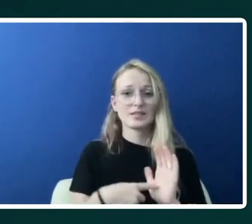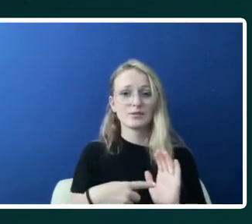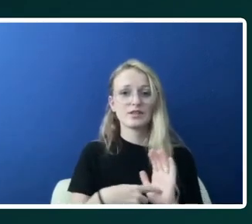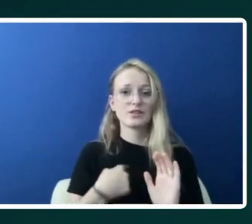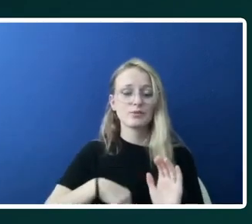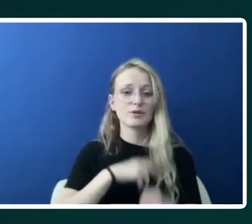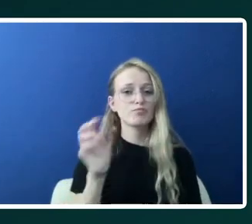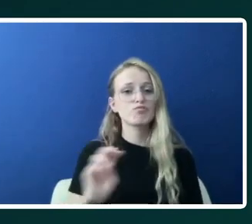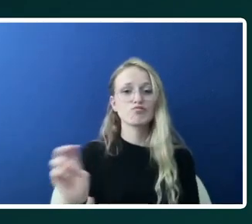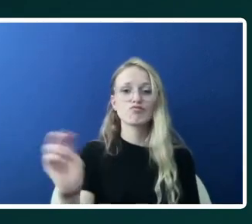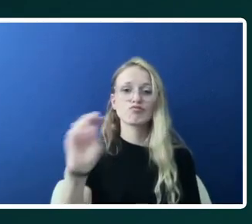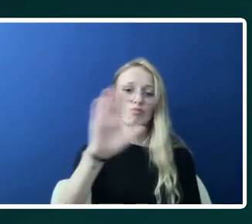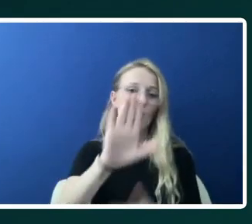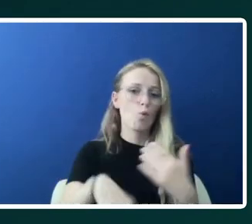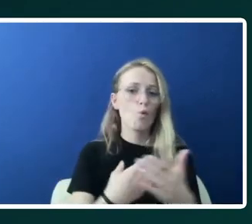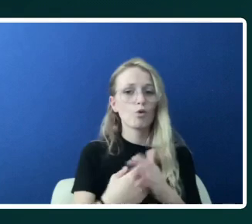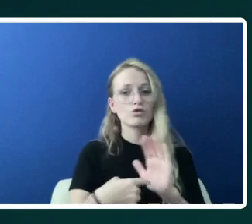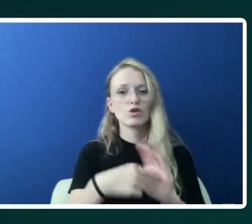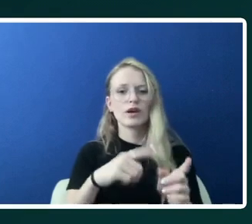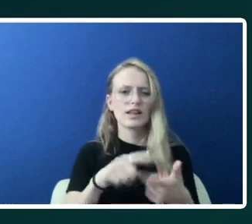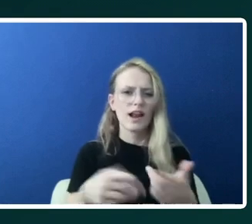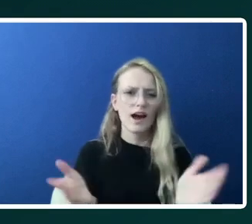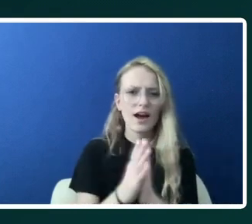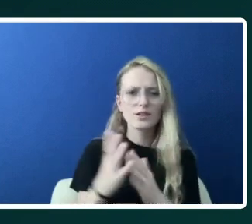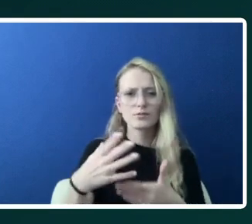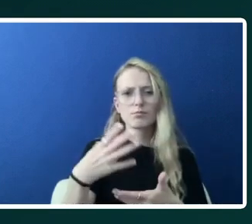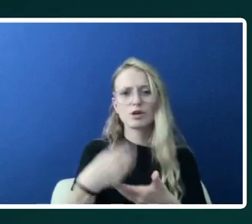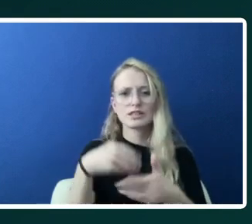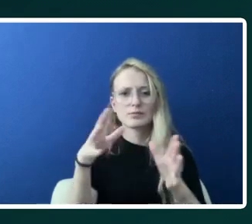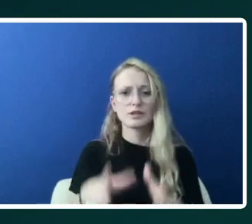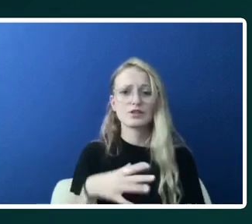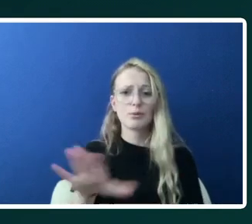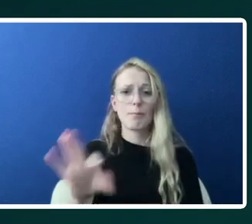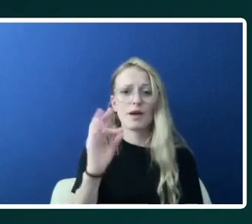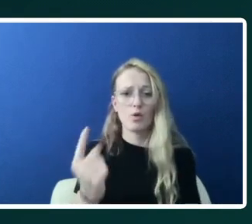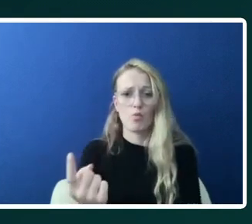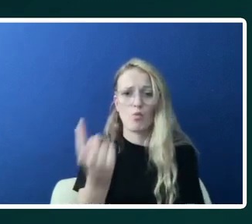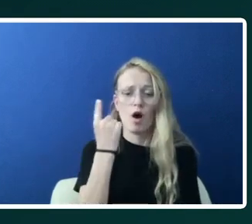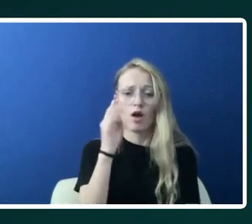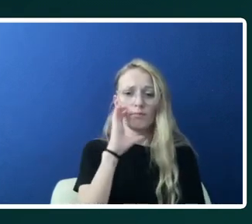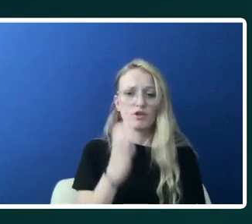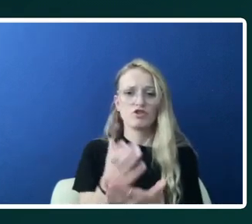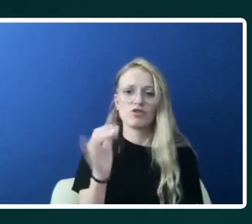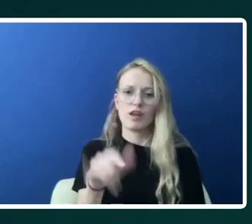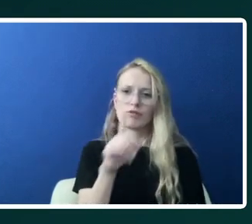portrait that spoke to them. They then wrote monologues inspired by those portraits, sort